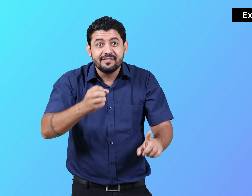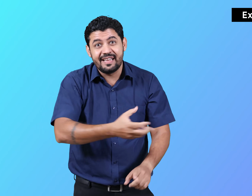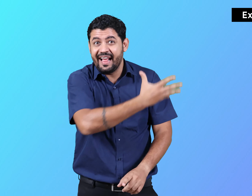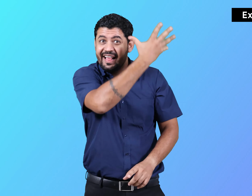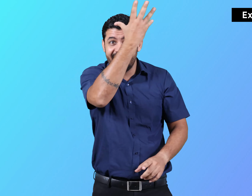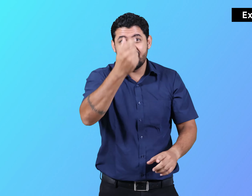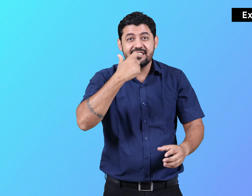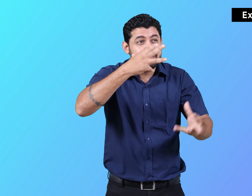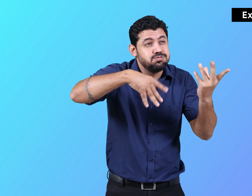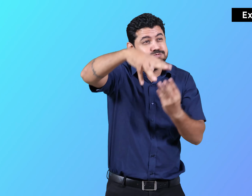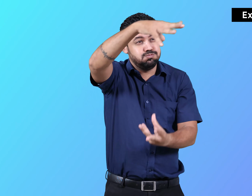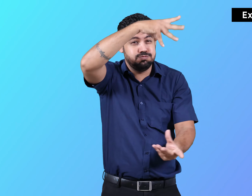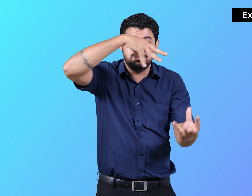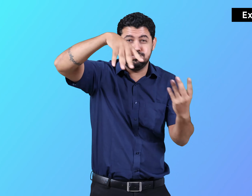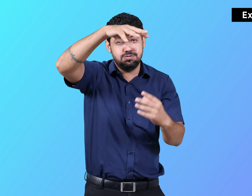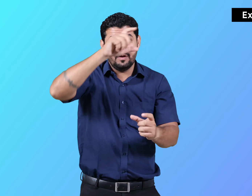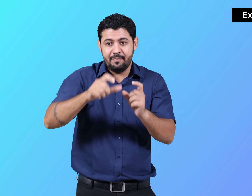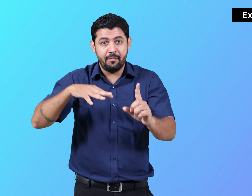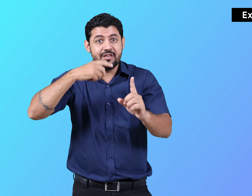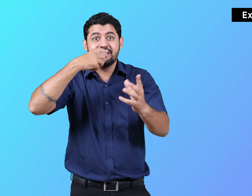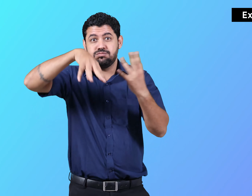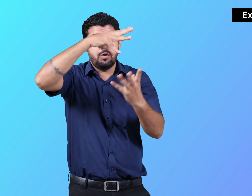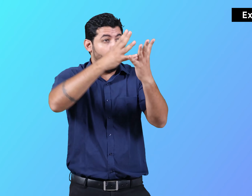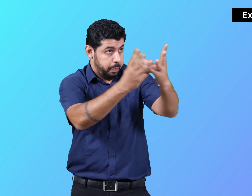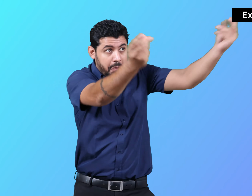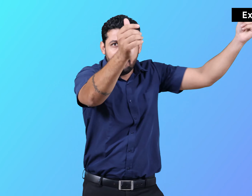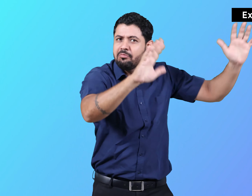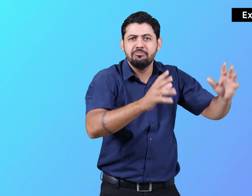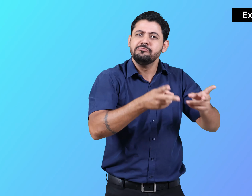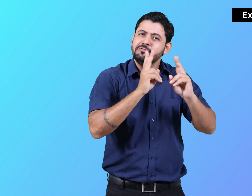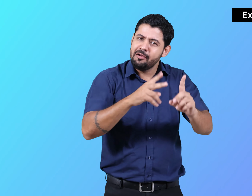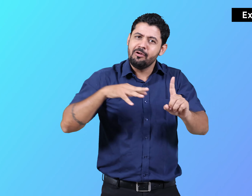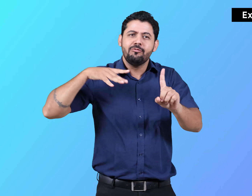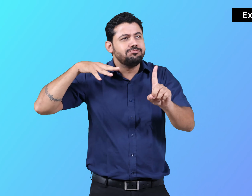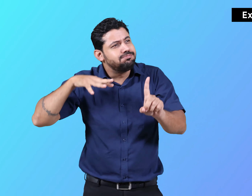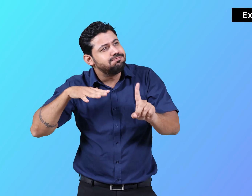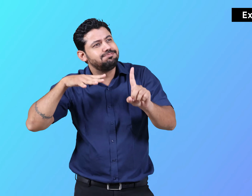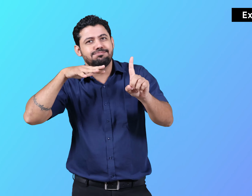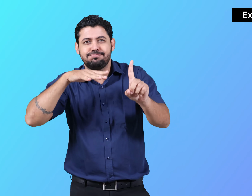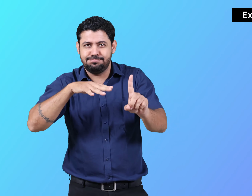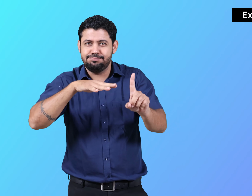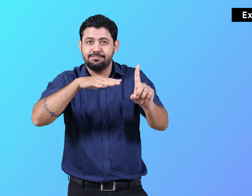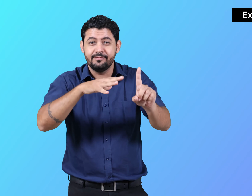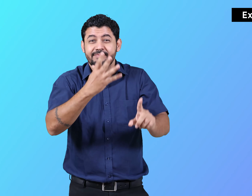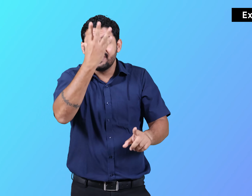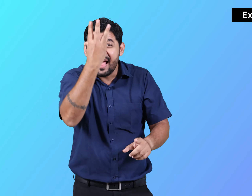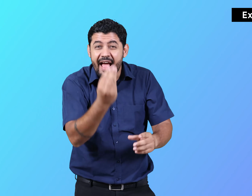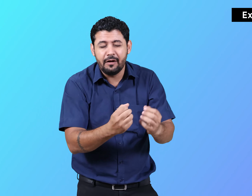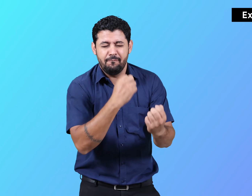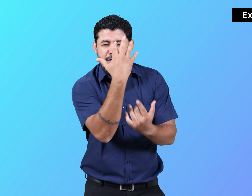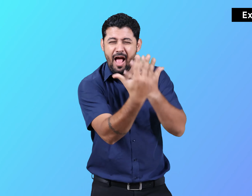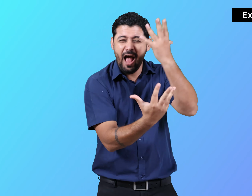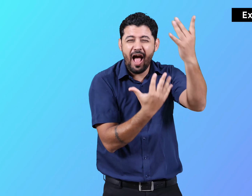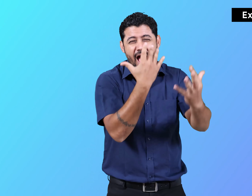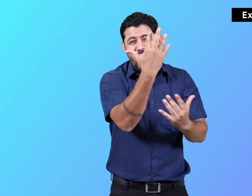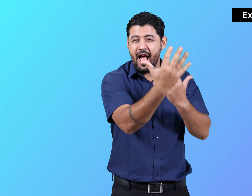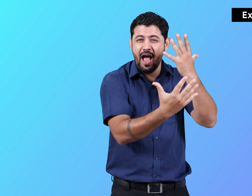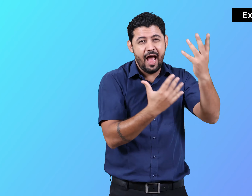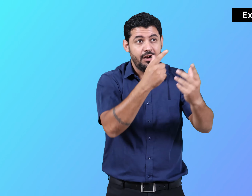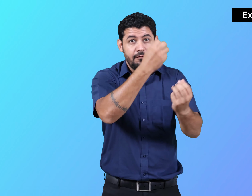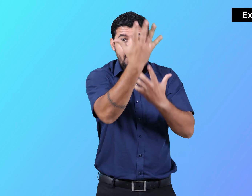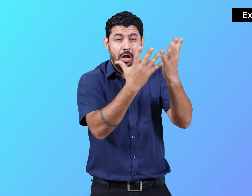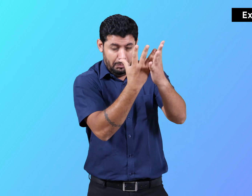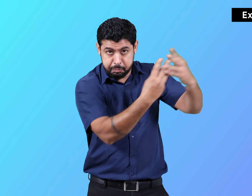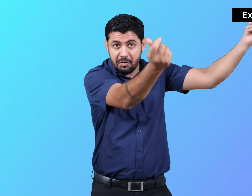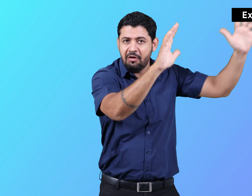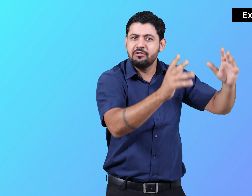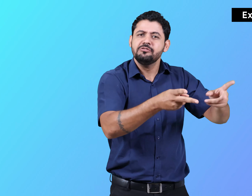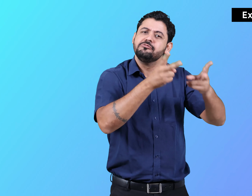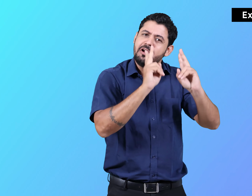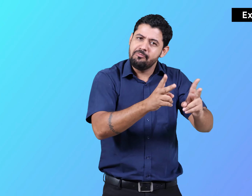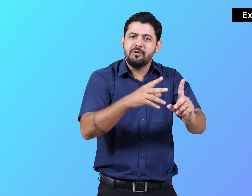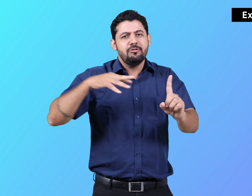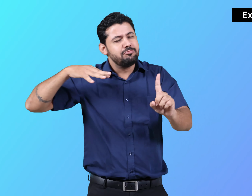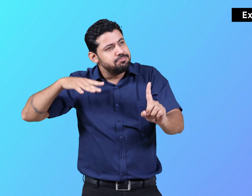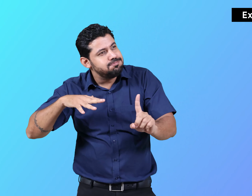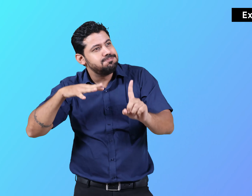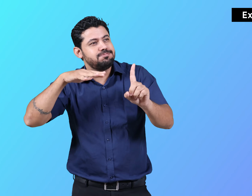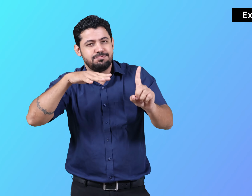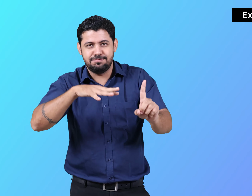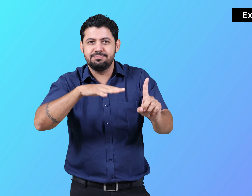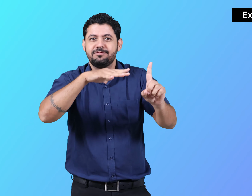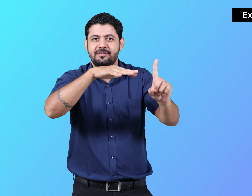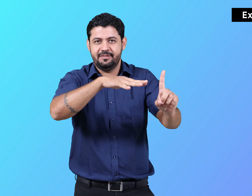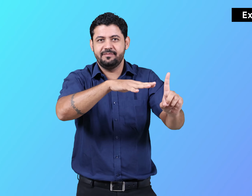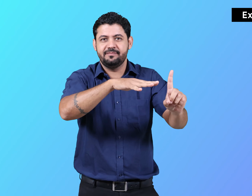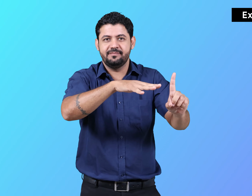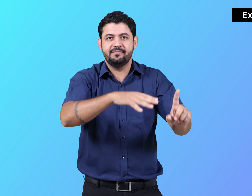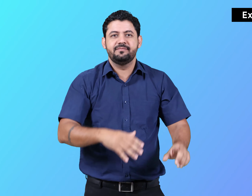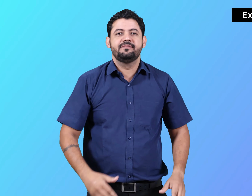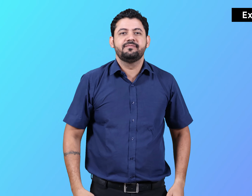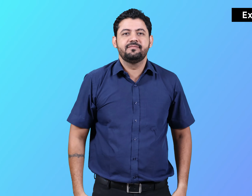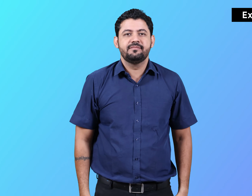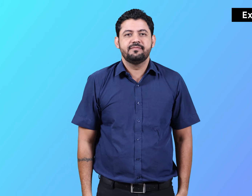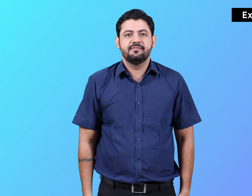The cloud was always with them during the day, and the cloud of fire was always with them at night.